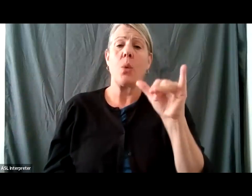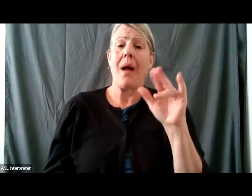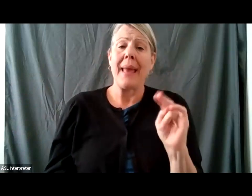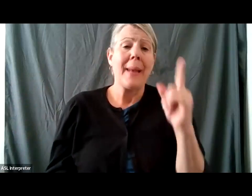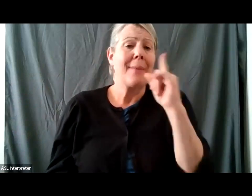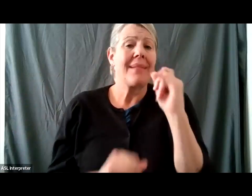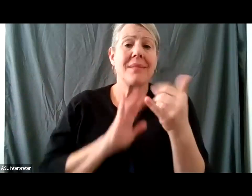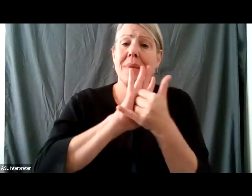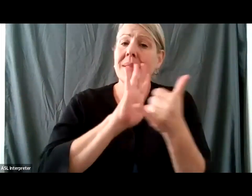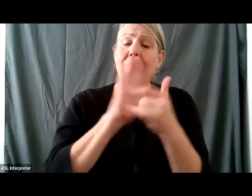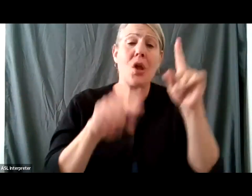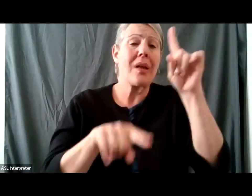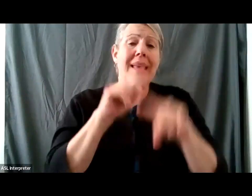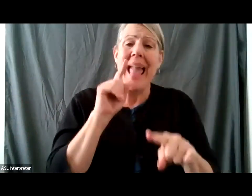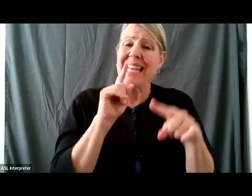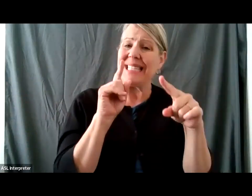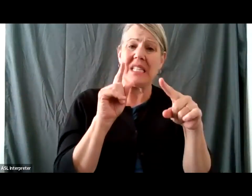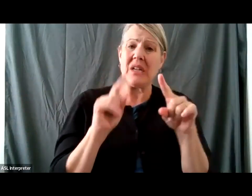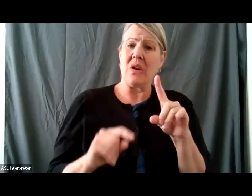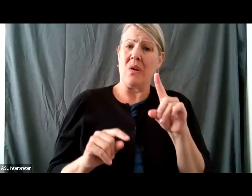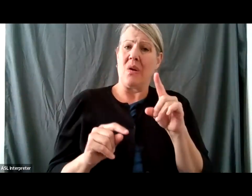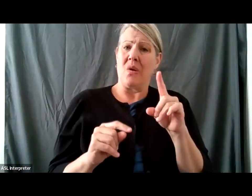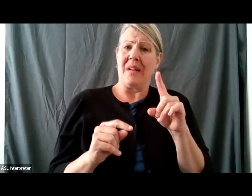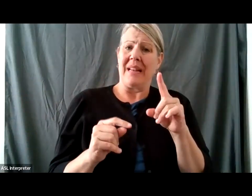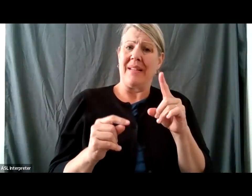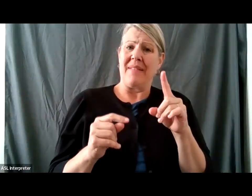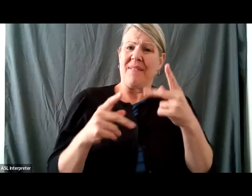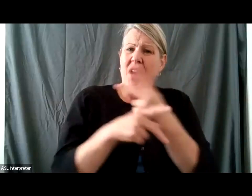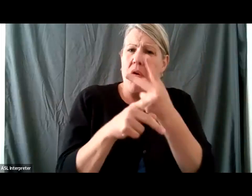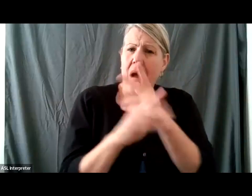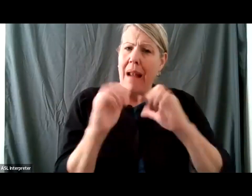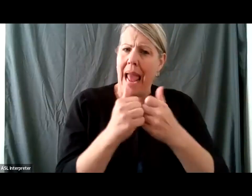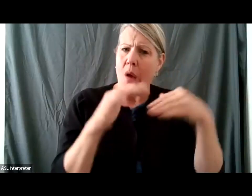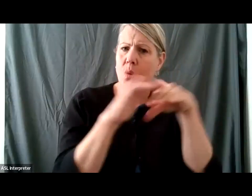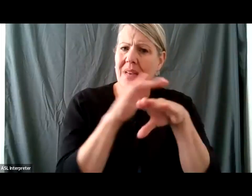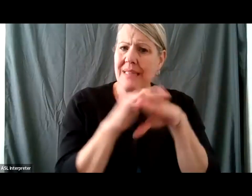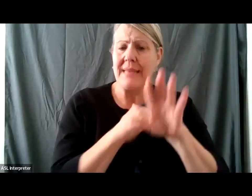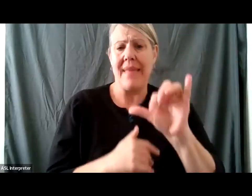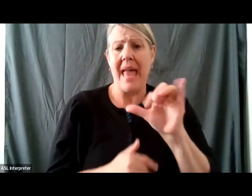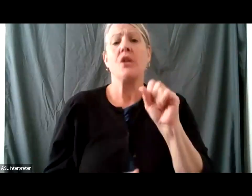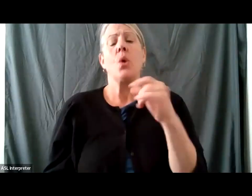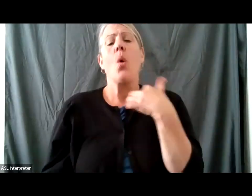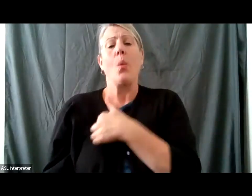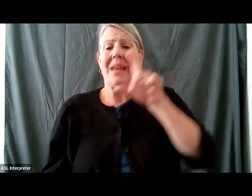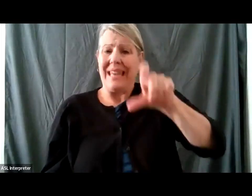So we really believe that this is an important area that we need to address.